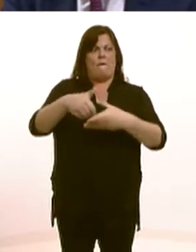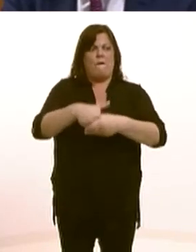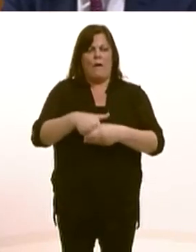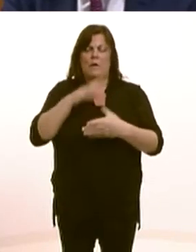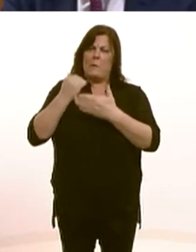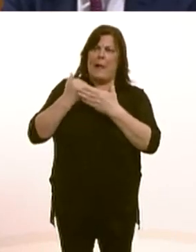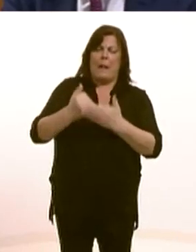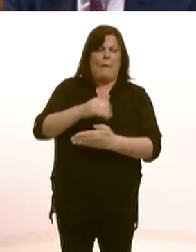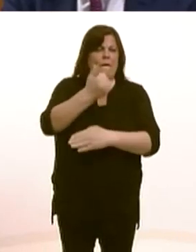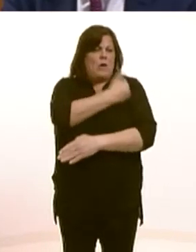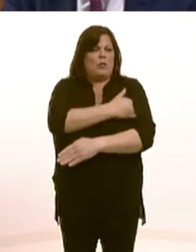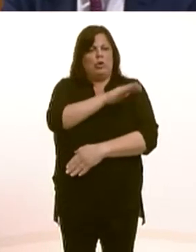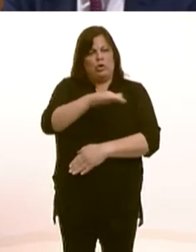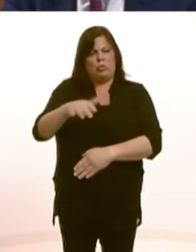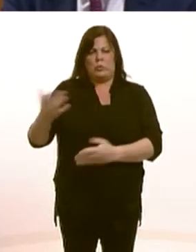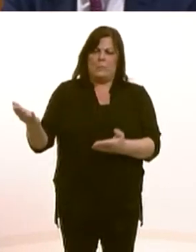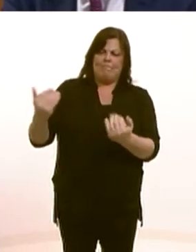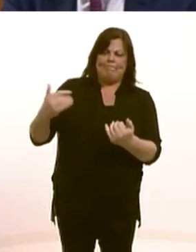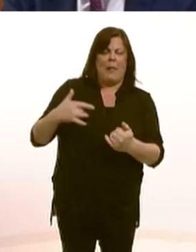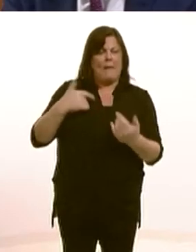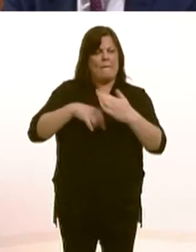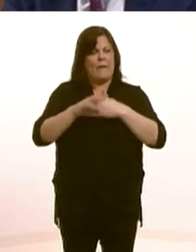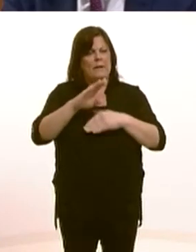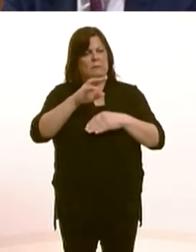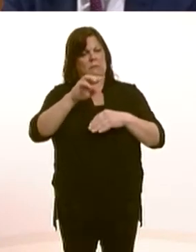I will be speaking to the Welsh Local Government Association chair on how we can continue to